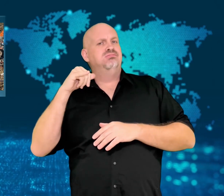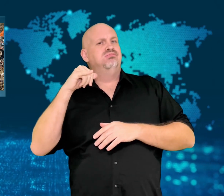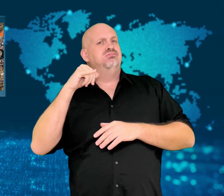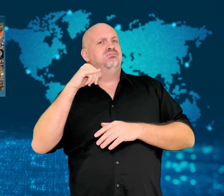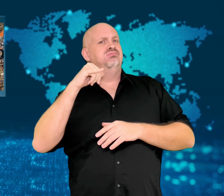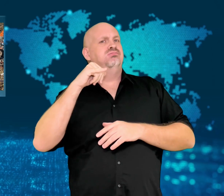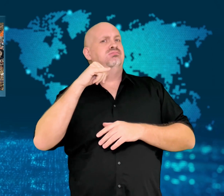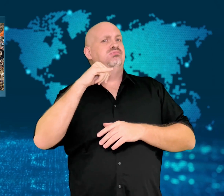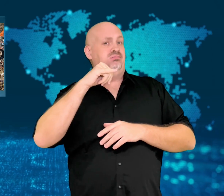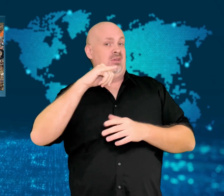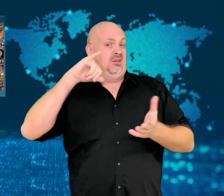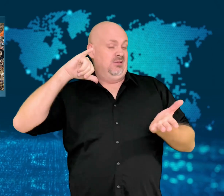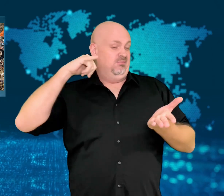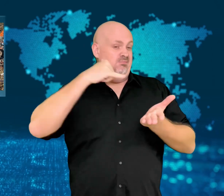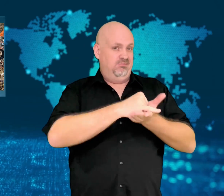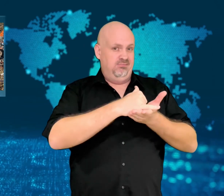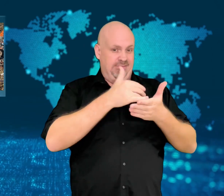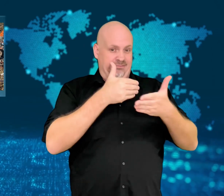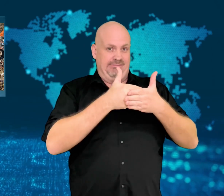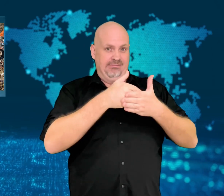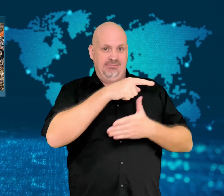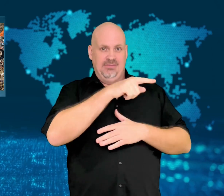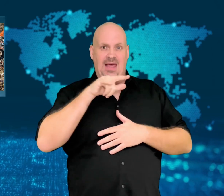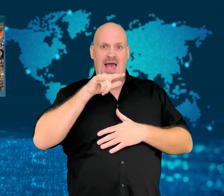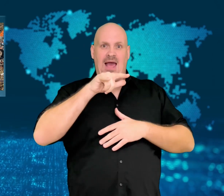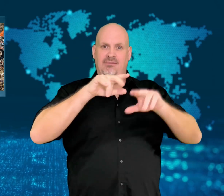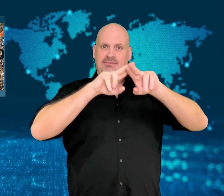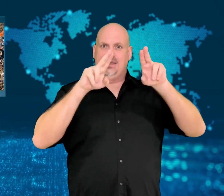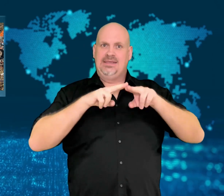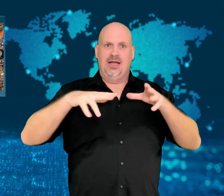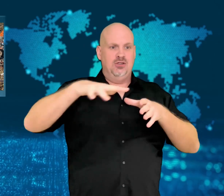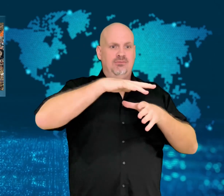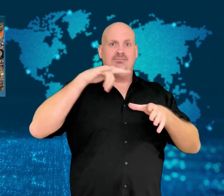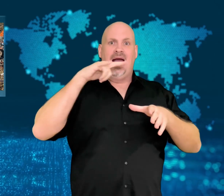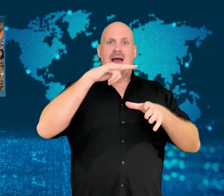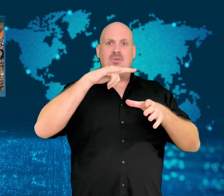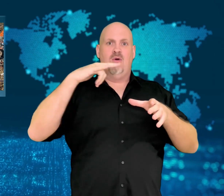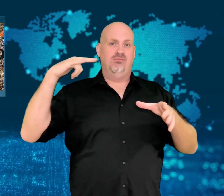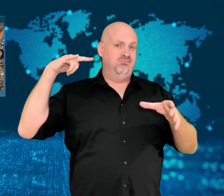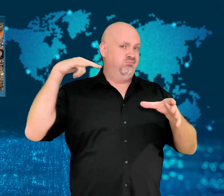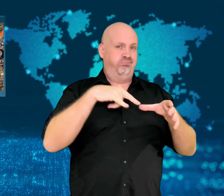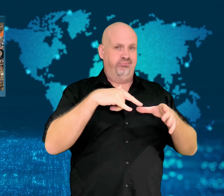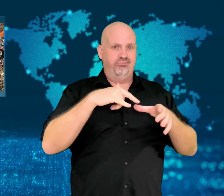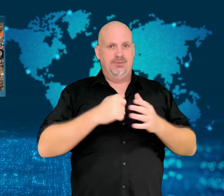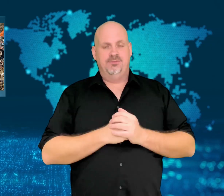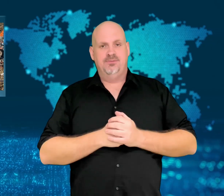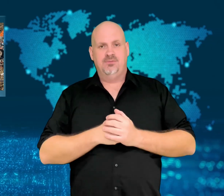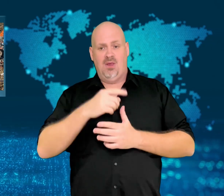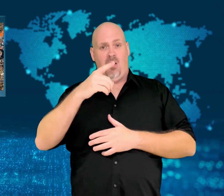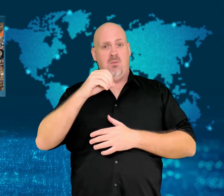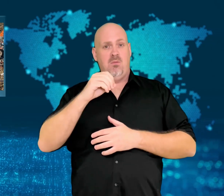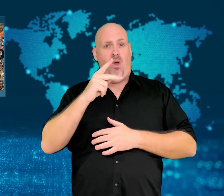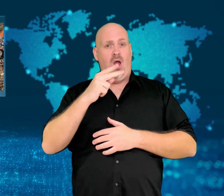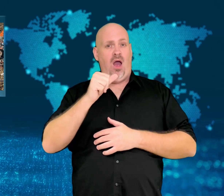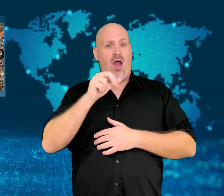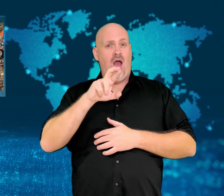to Pokhara when it crashed near Pokhara International Airport.